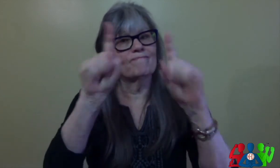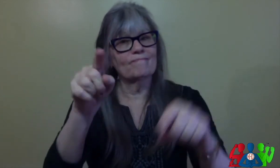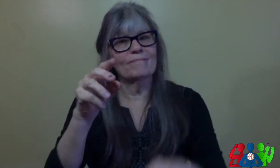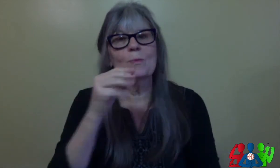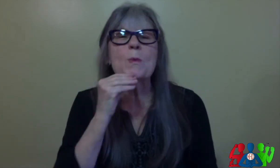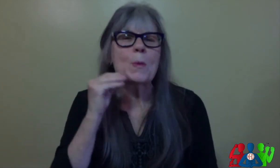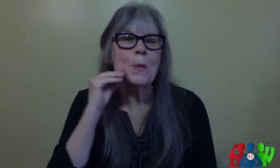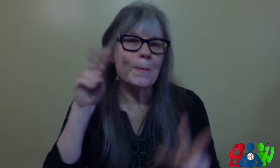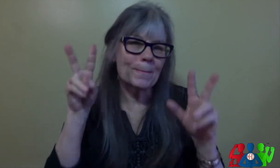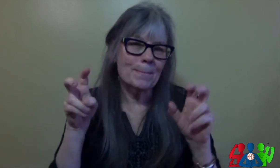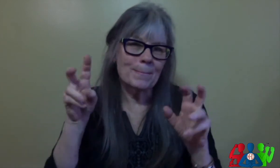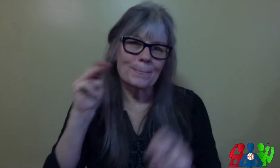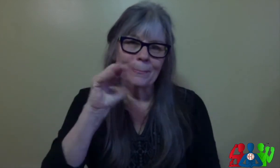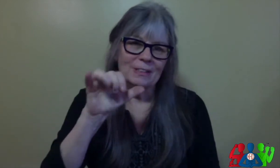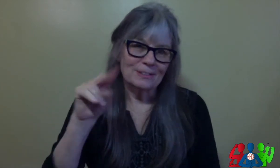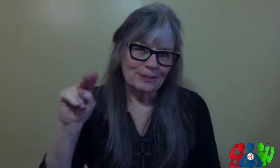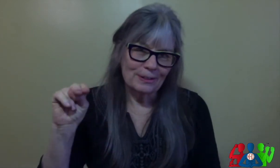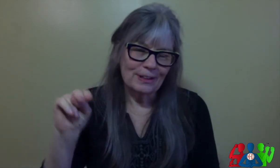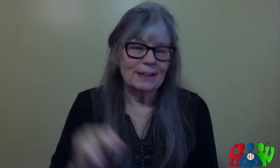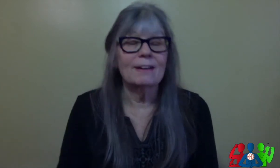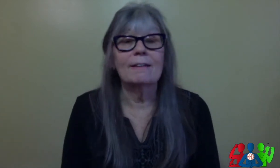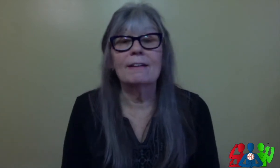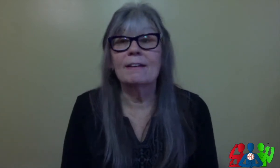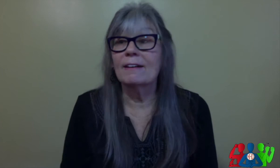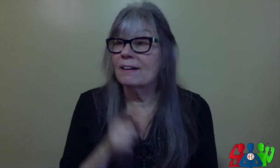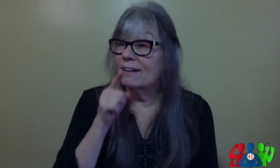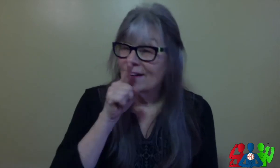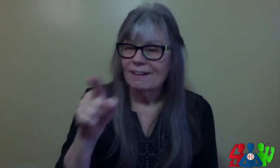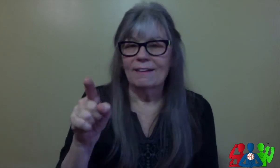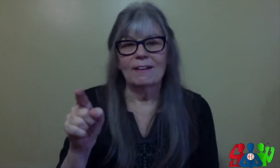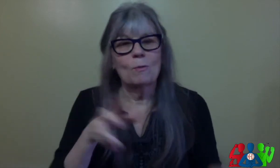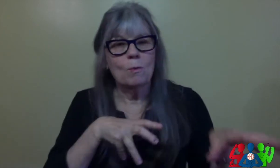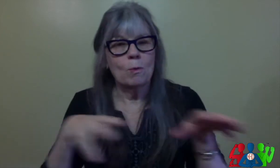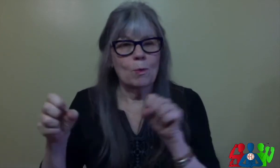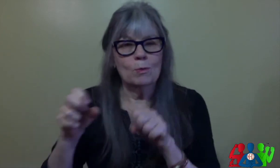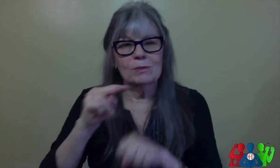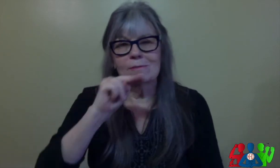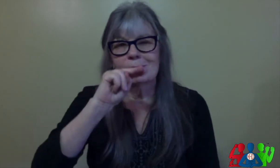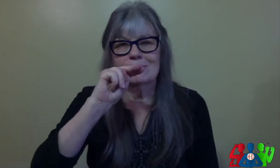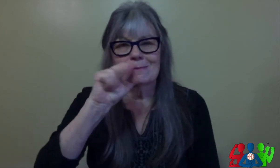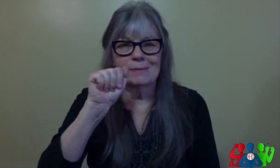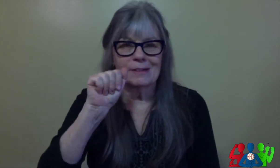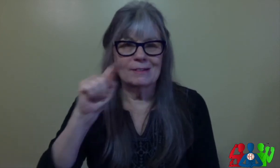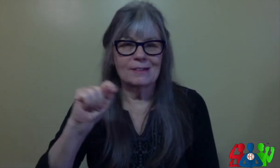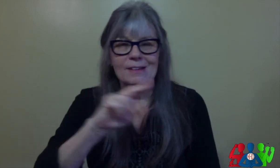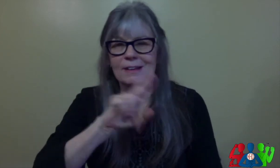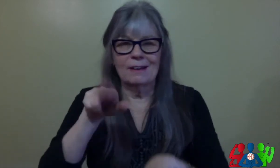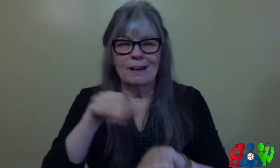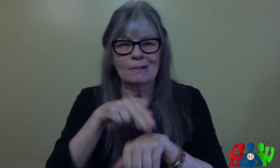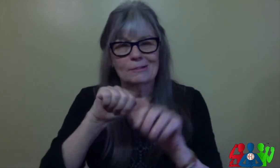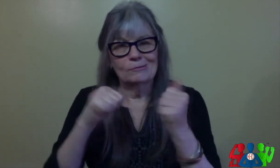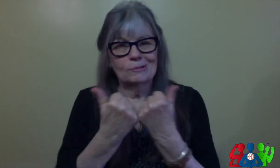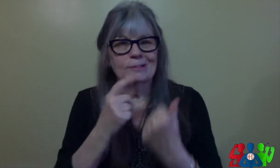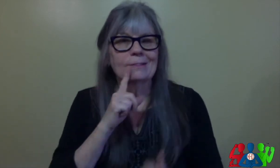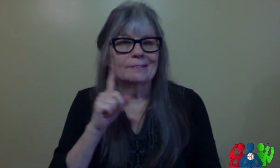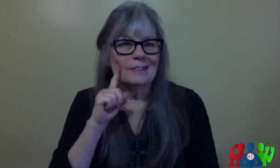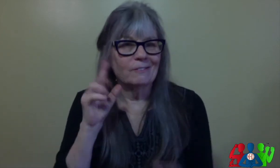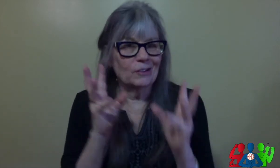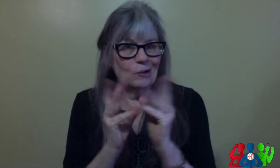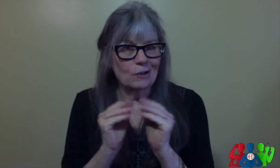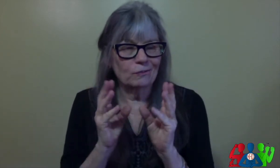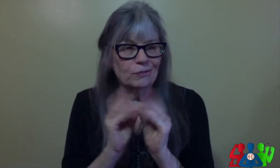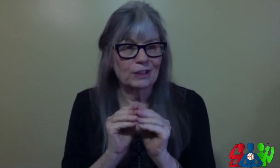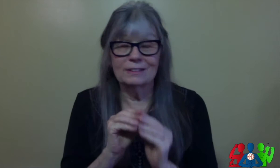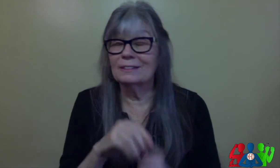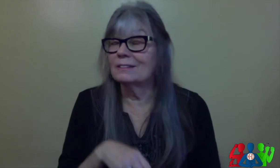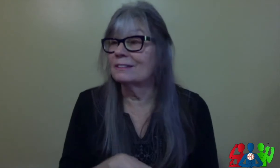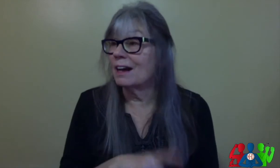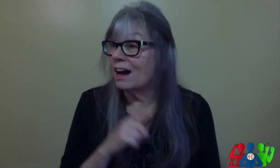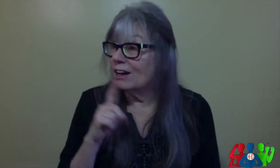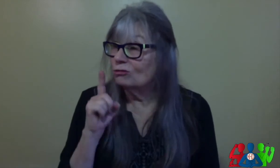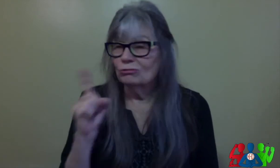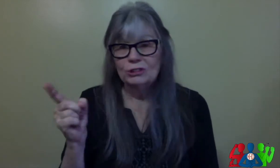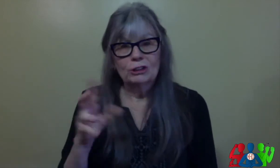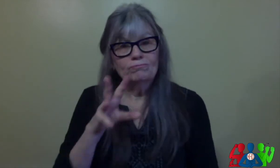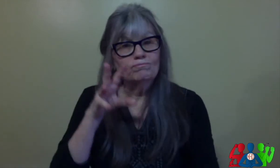black deaf, and deaf-blind children. One time she went home to Minnesota over a summer and